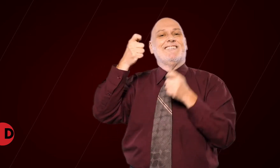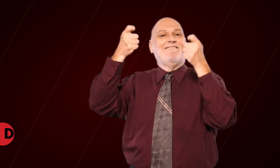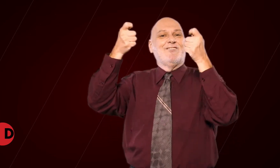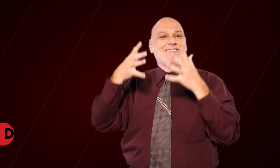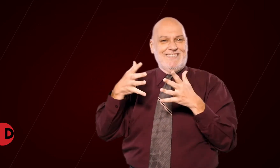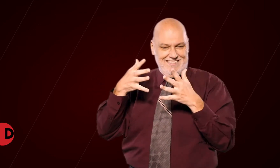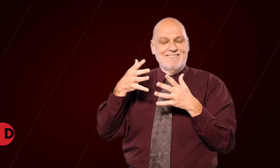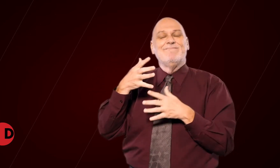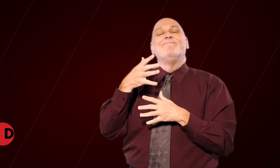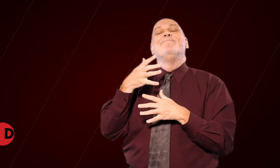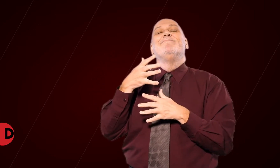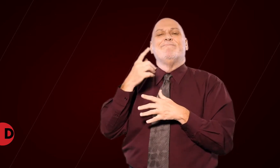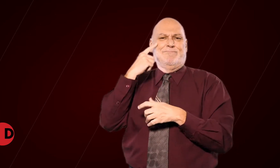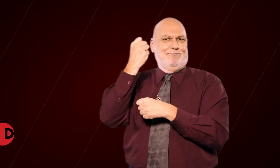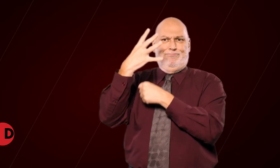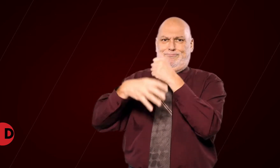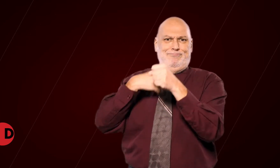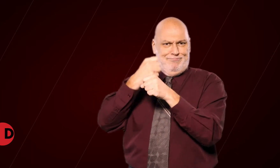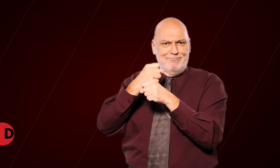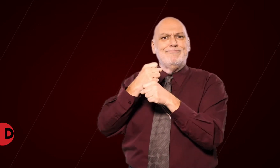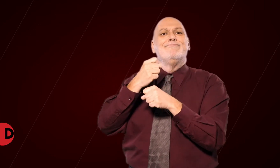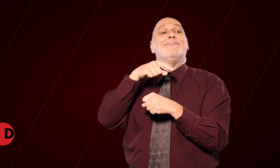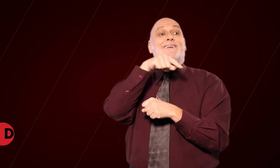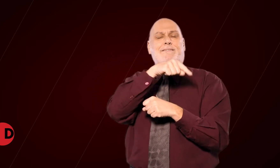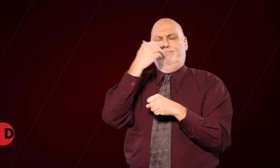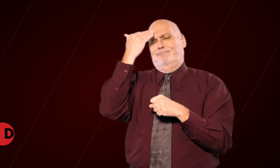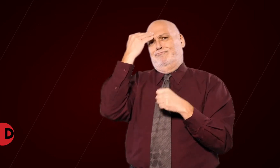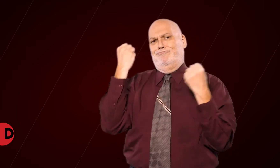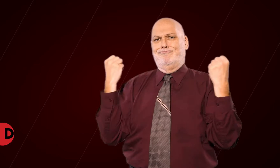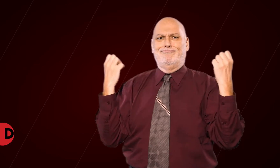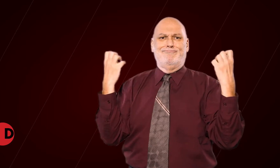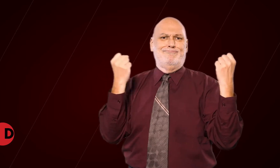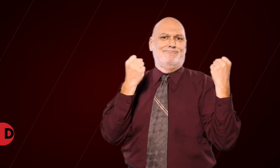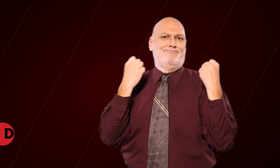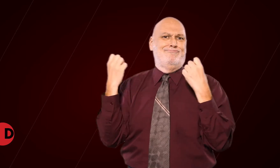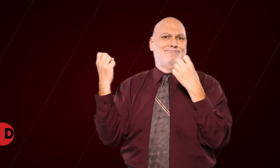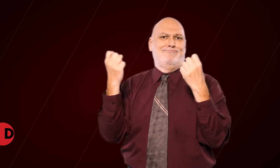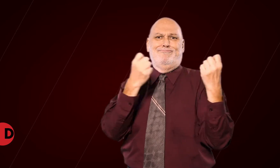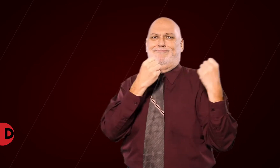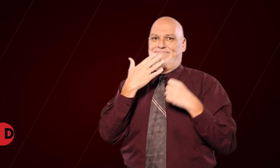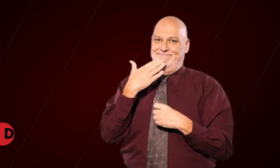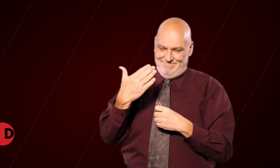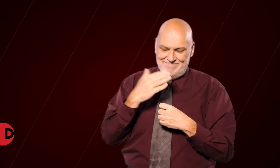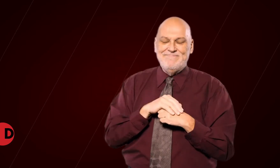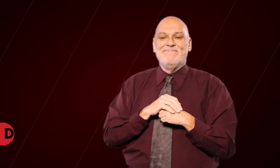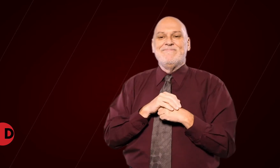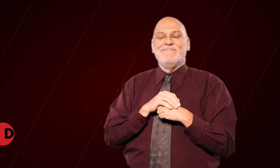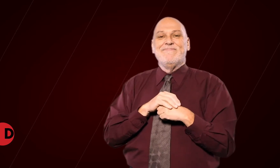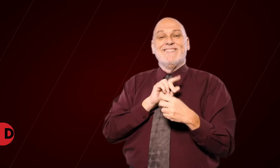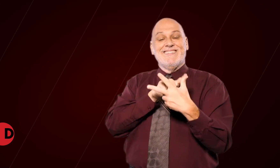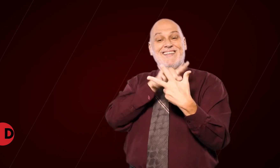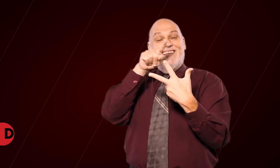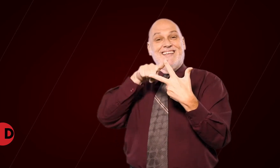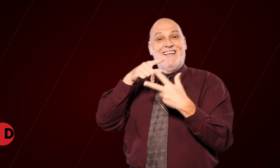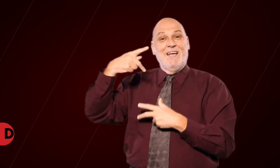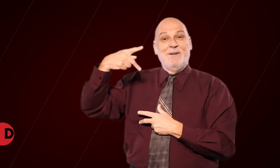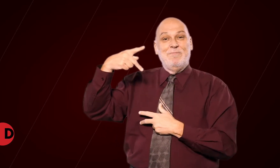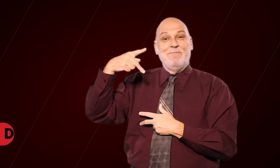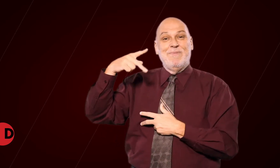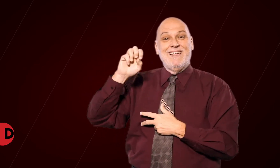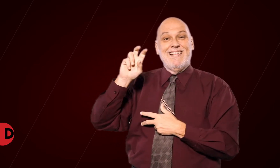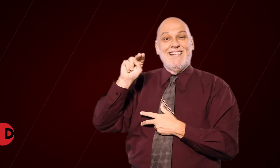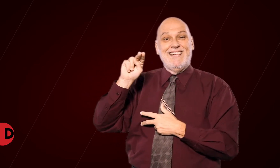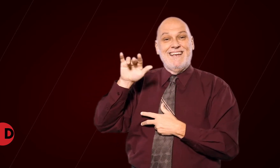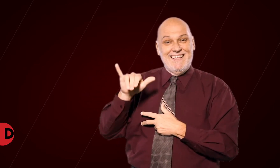at Silent Voice Canada who uses sign language.